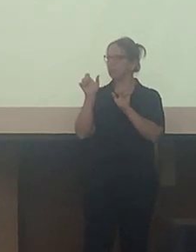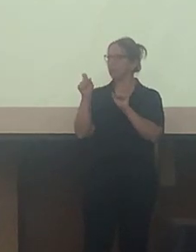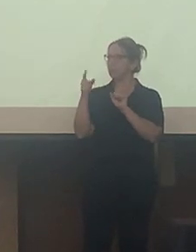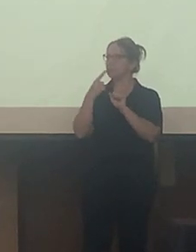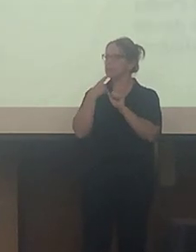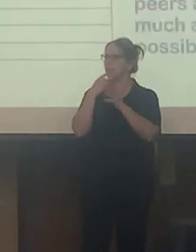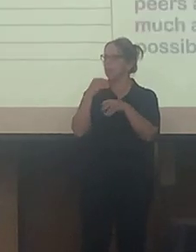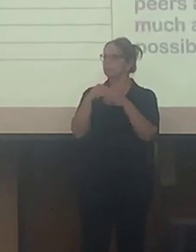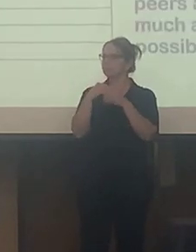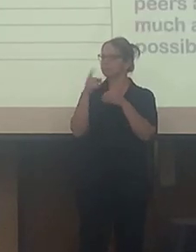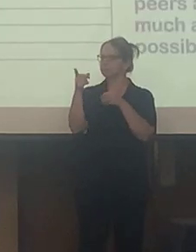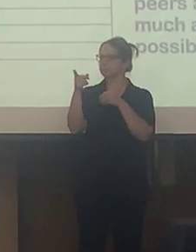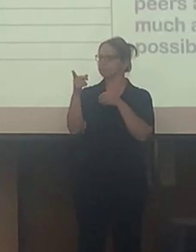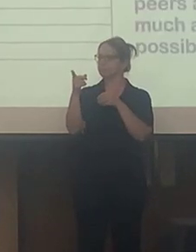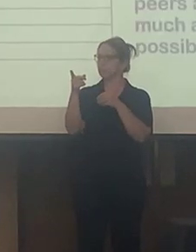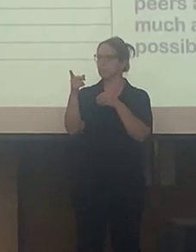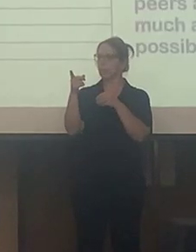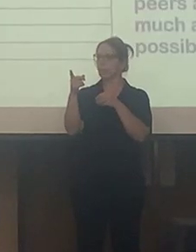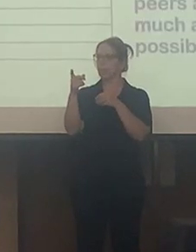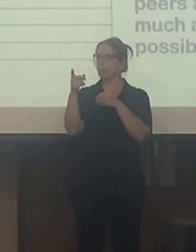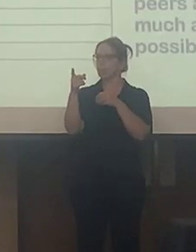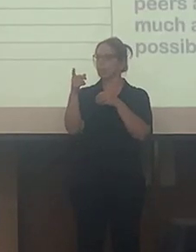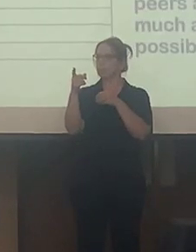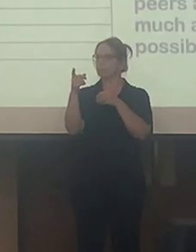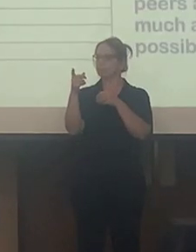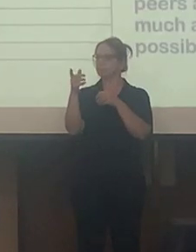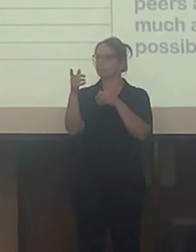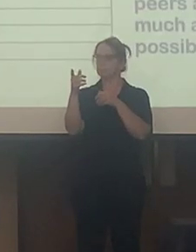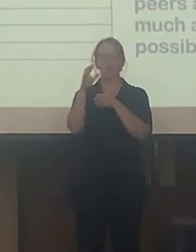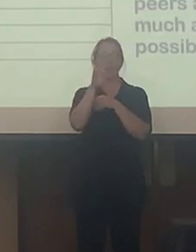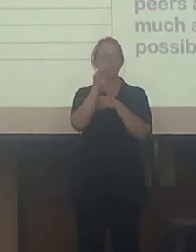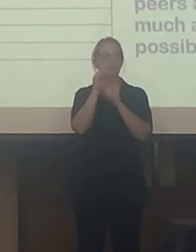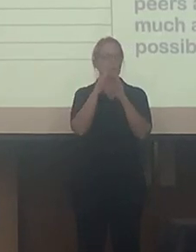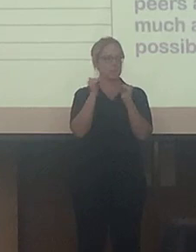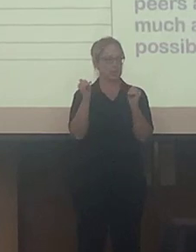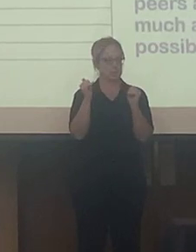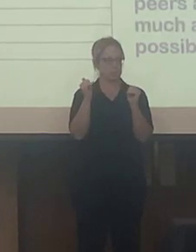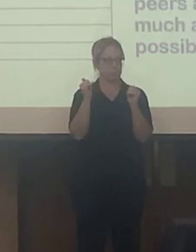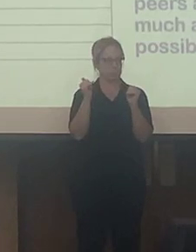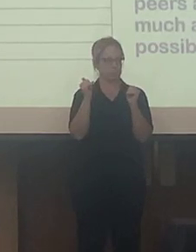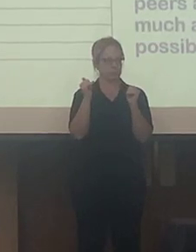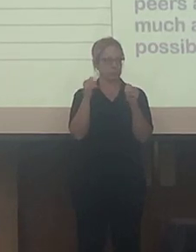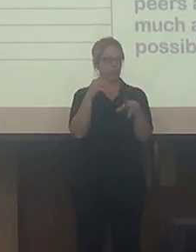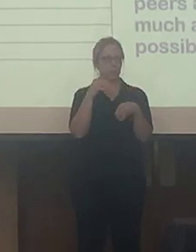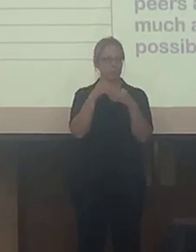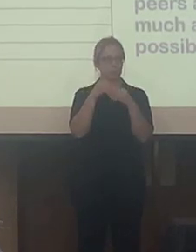yes yes so supplementary agent services with the fm system because here's what i know i just can't